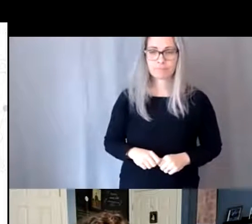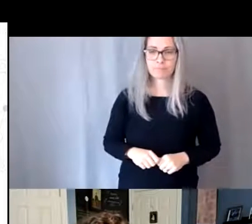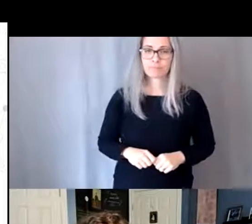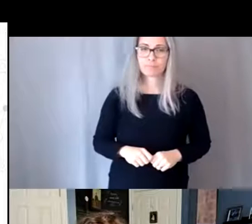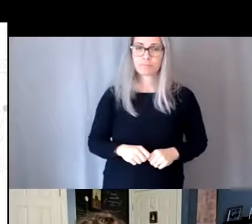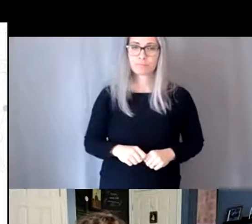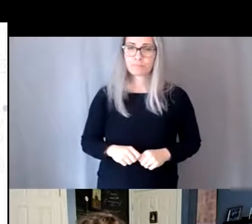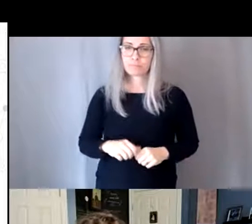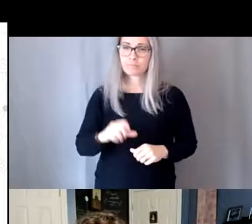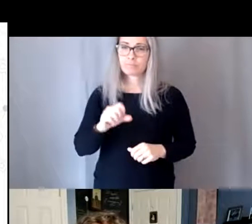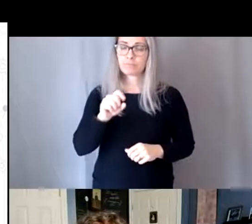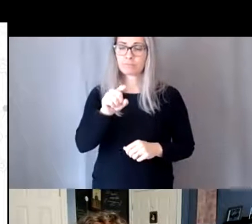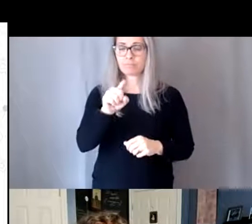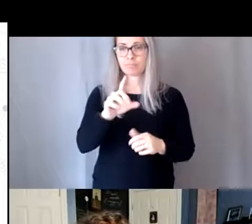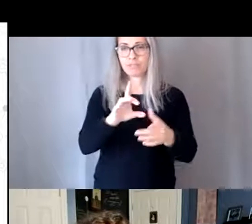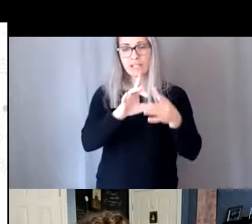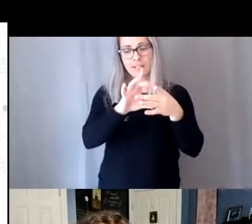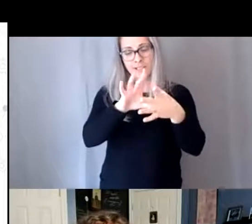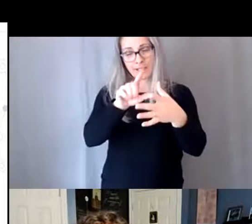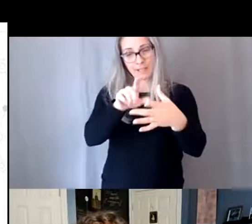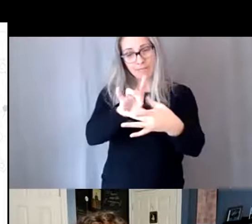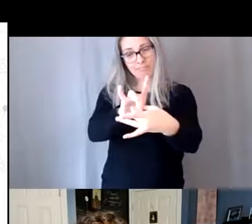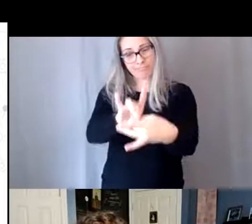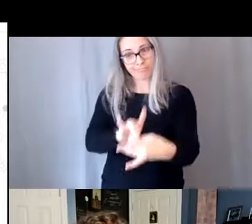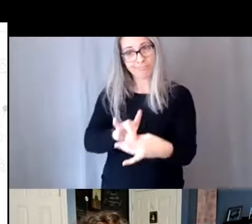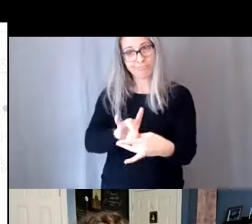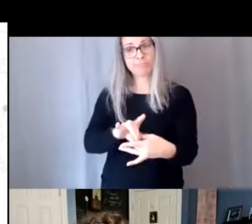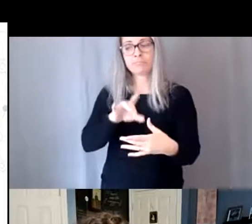health and medical systems that